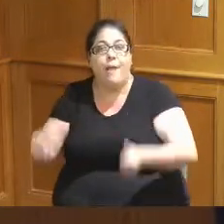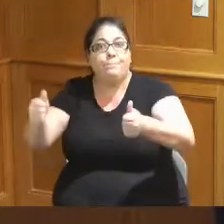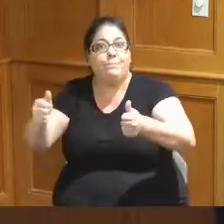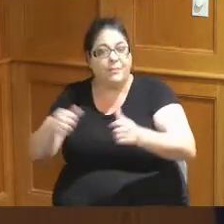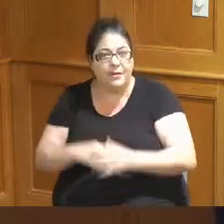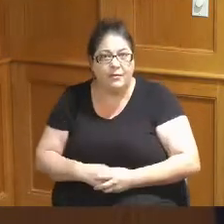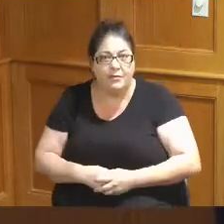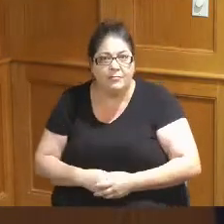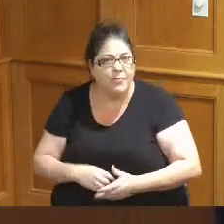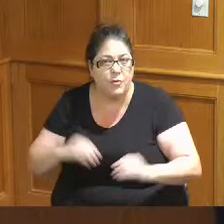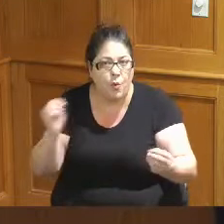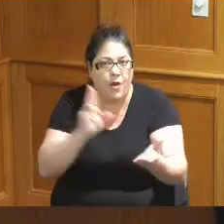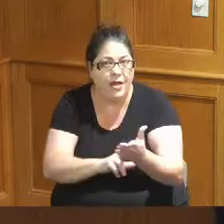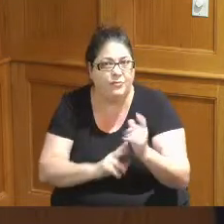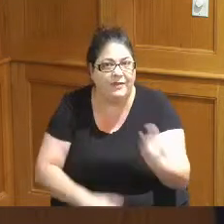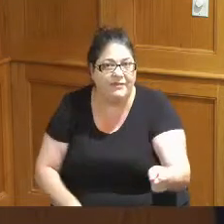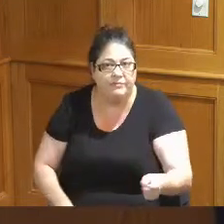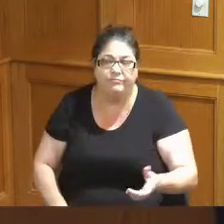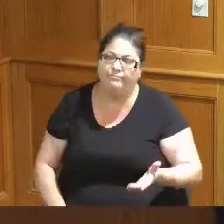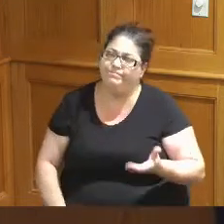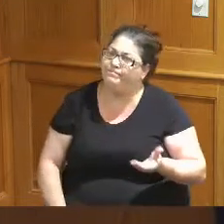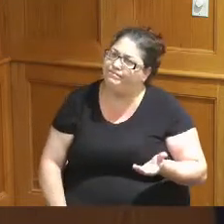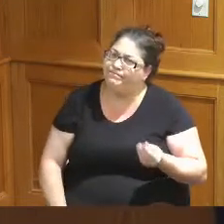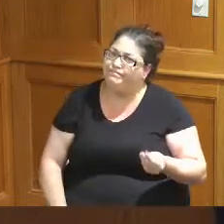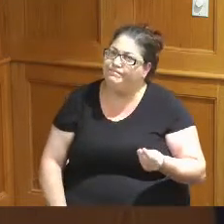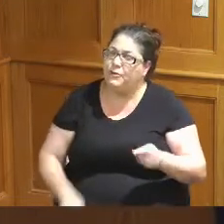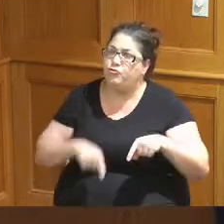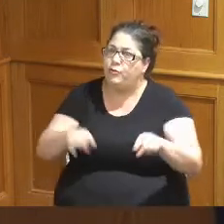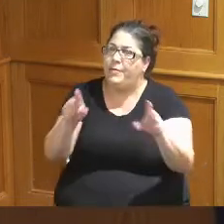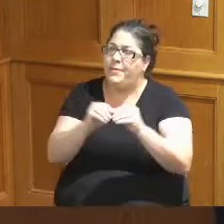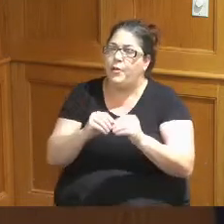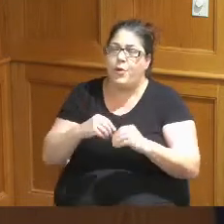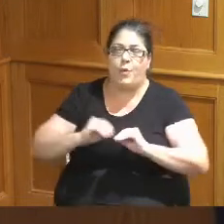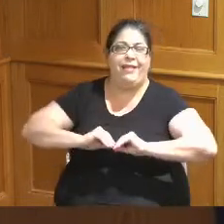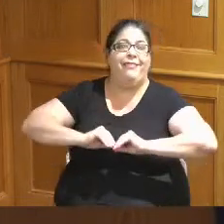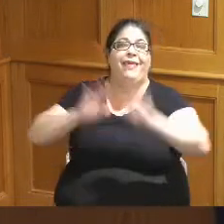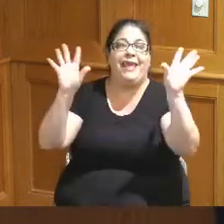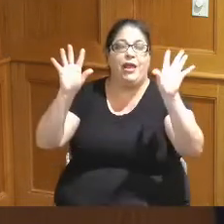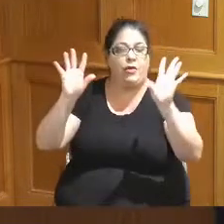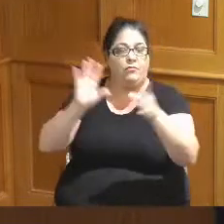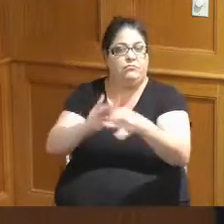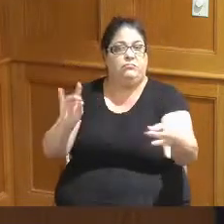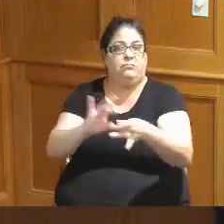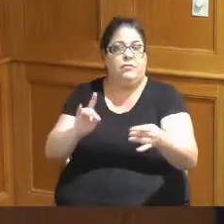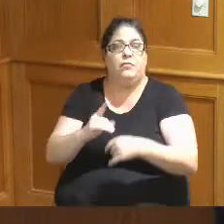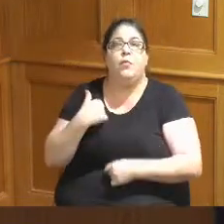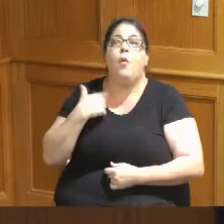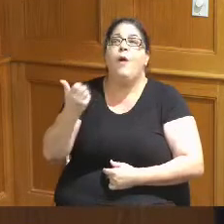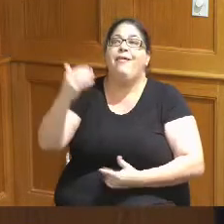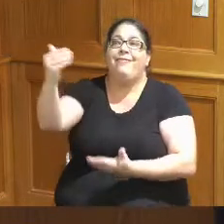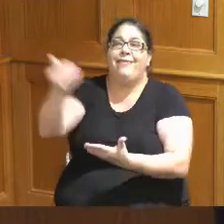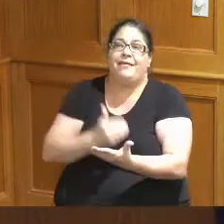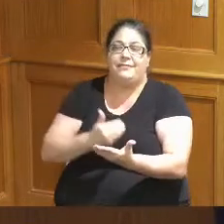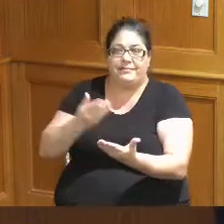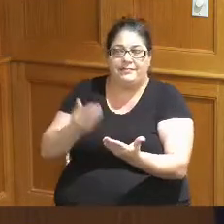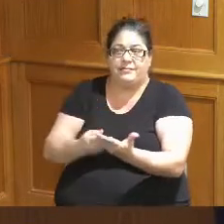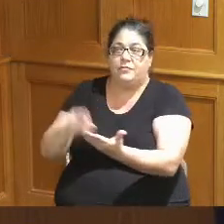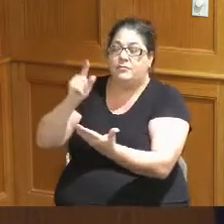so we were very clear I think in the meeting we wanted to get a list of who is already certified